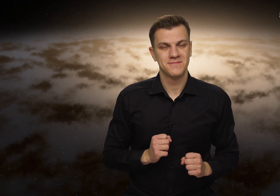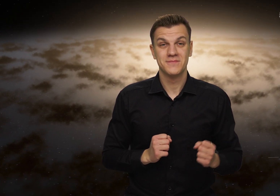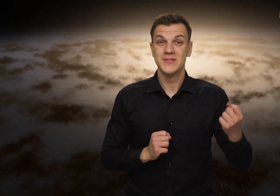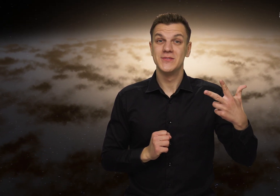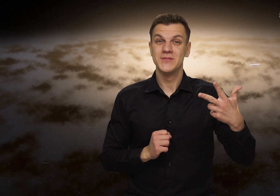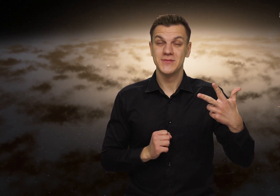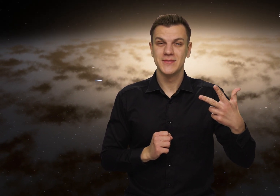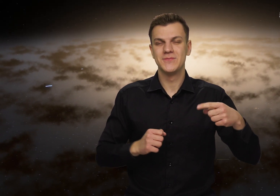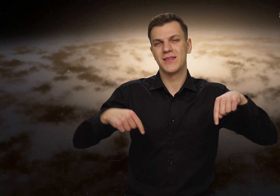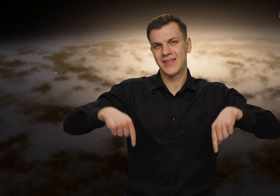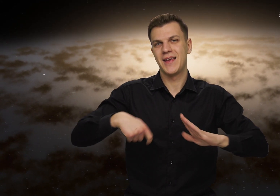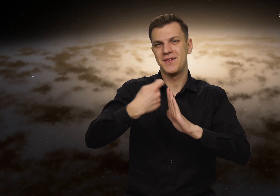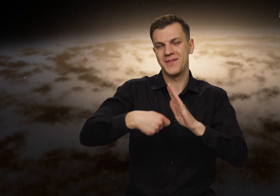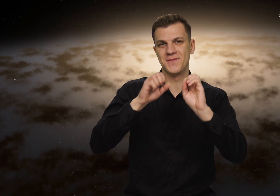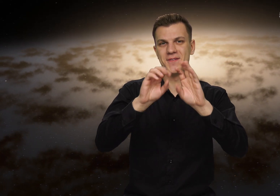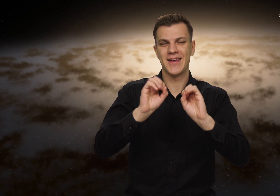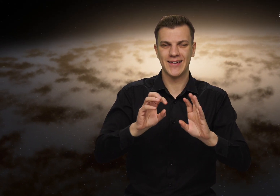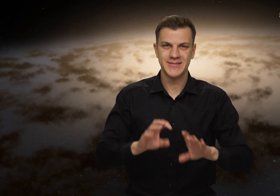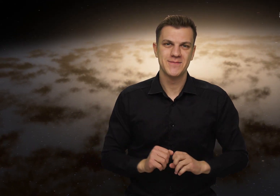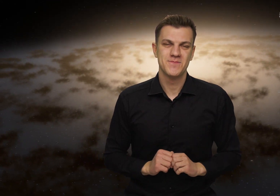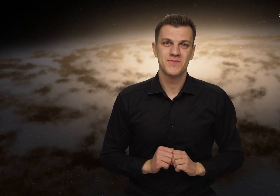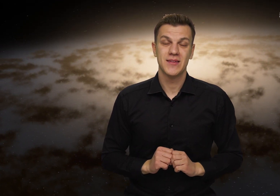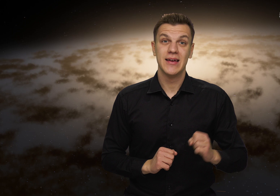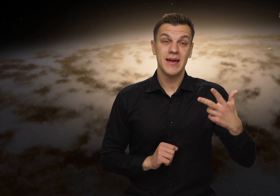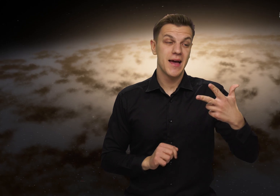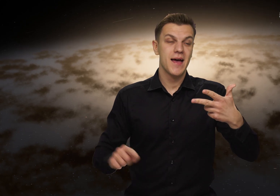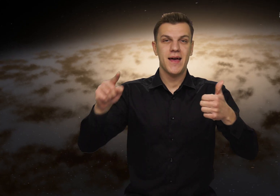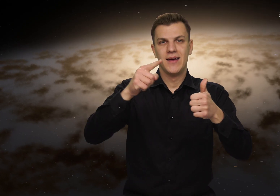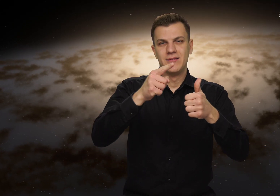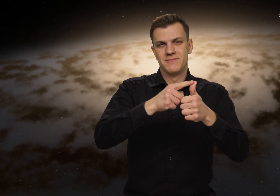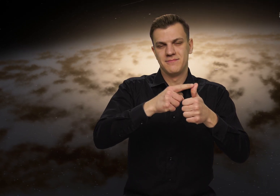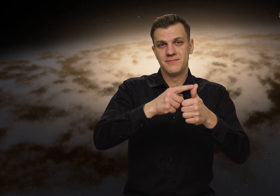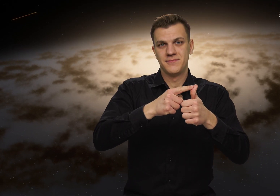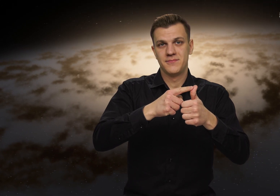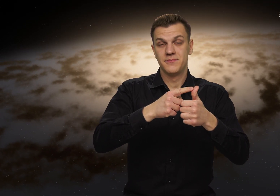The answers to these questions can be found in this video. So let's start with the first one: